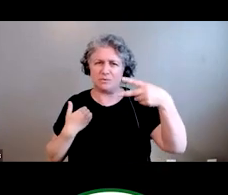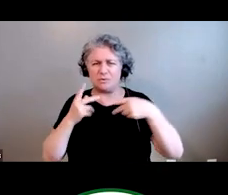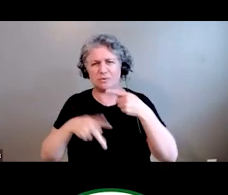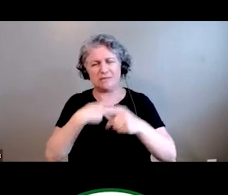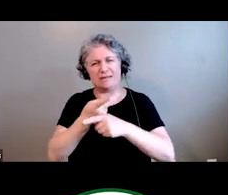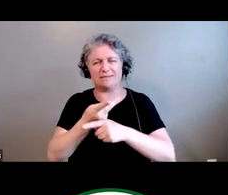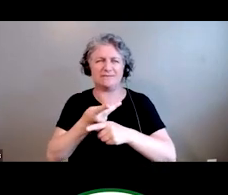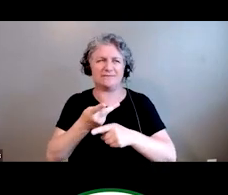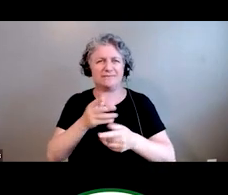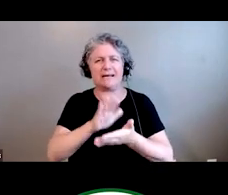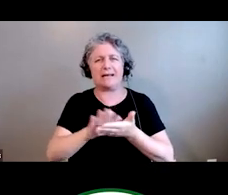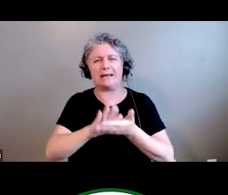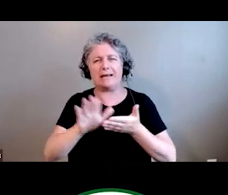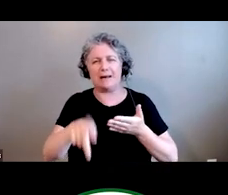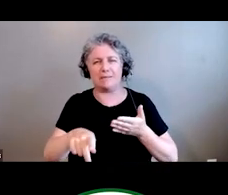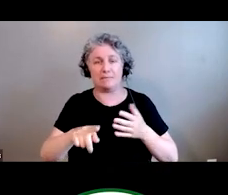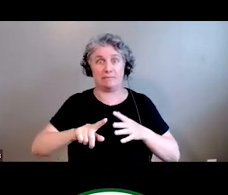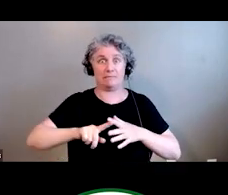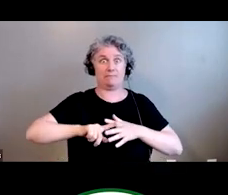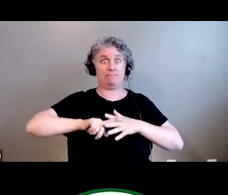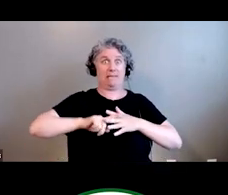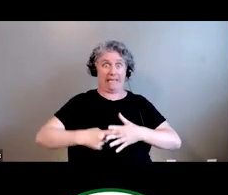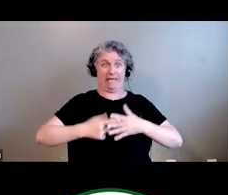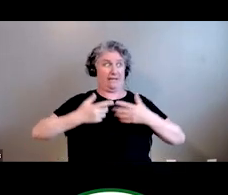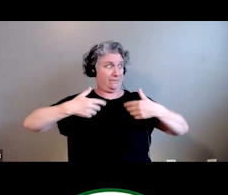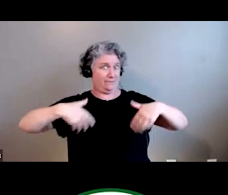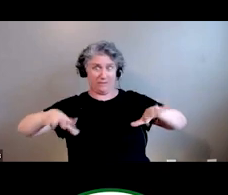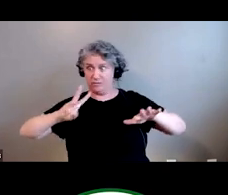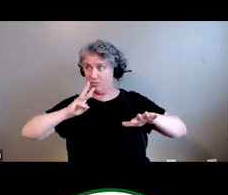But then I think that that's where people are really impacted who, look for accessible